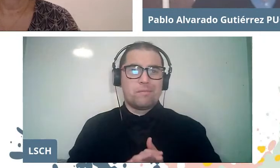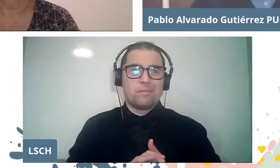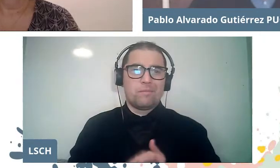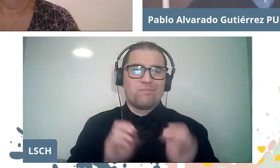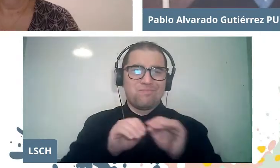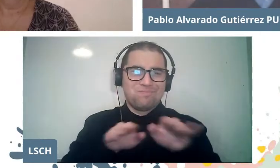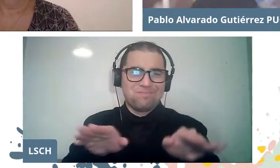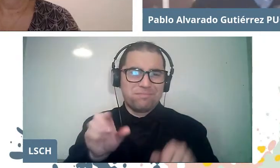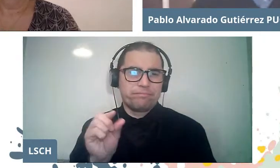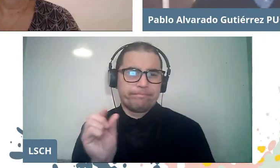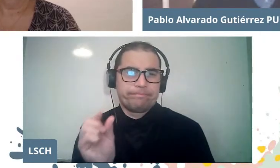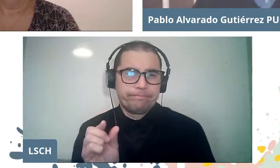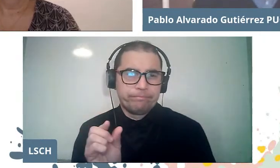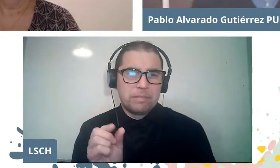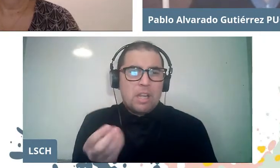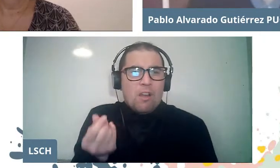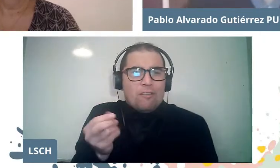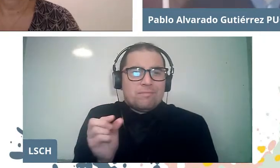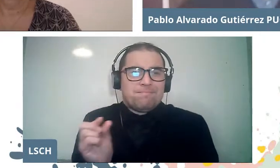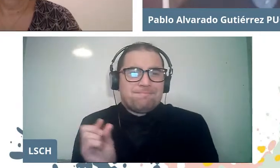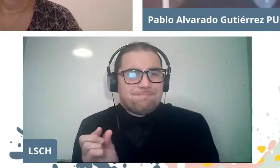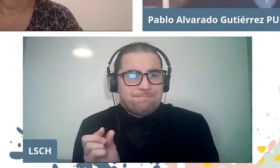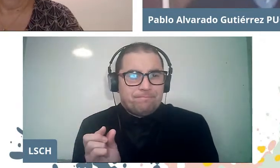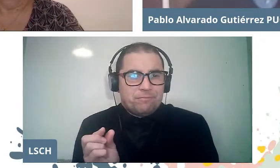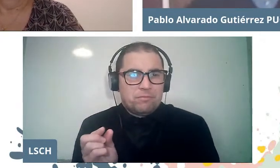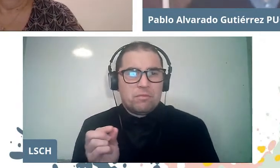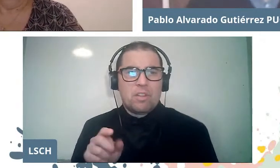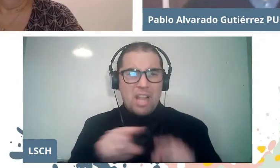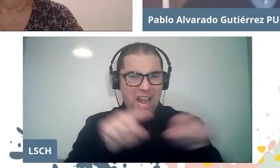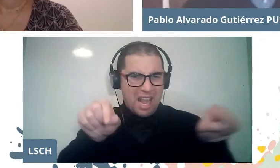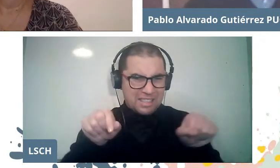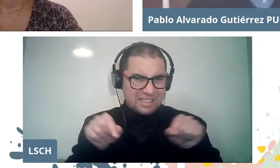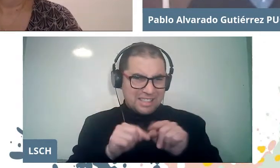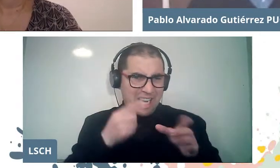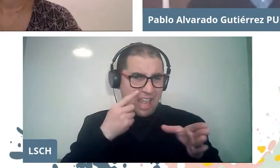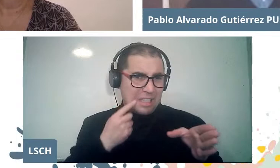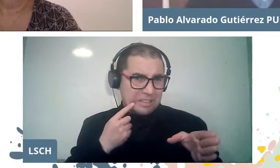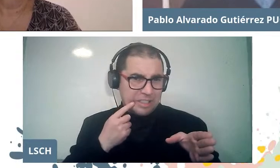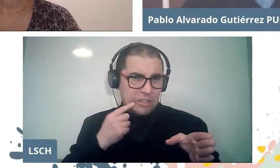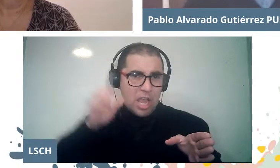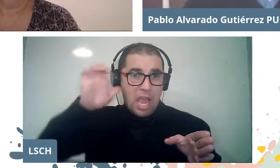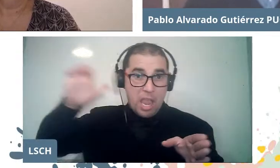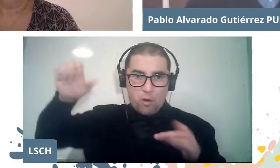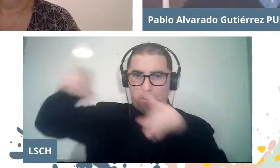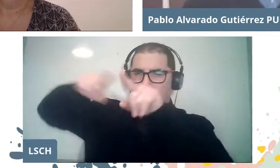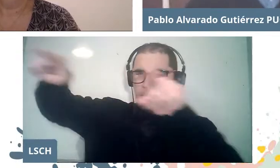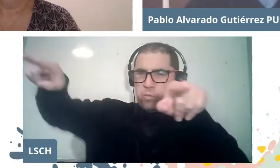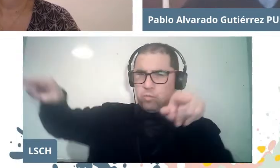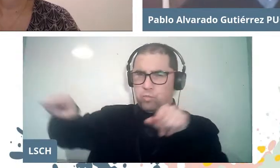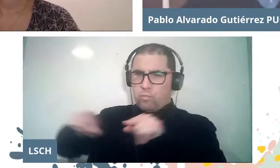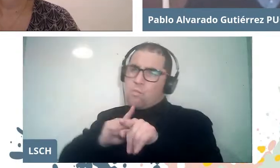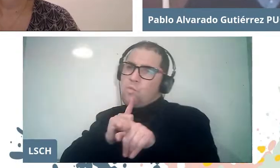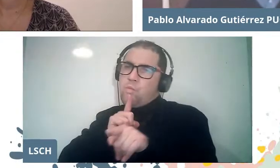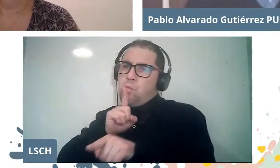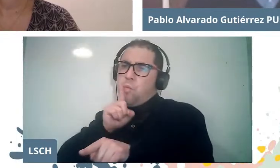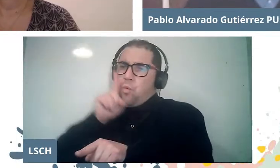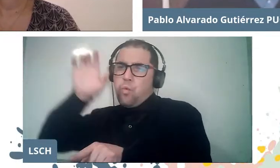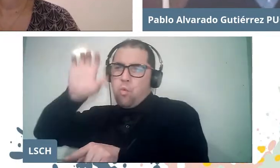if we take into account the European rehearsal rooms, and sometimes compare with our rehearsal rooms.